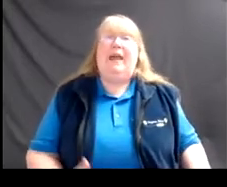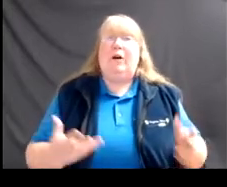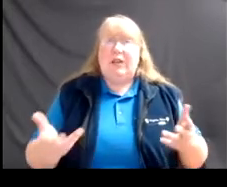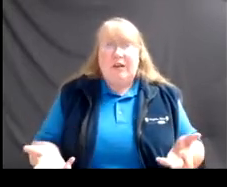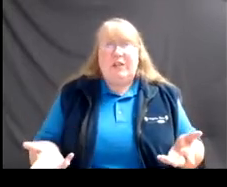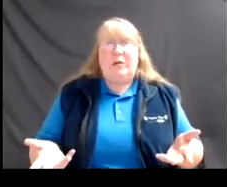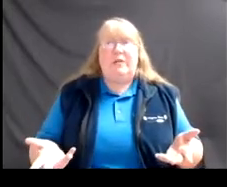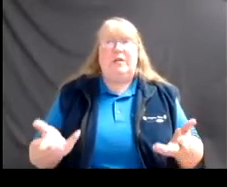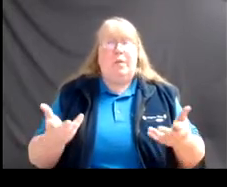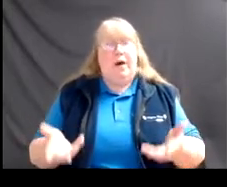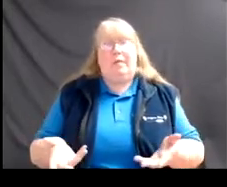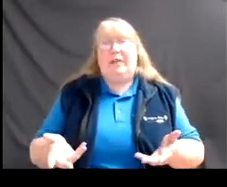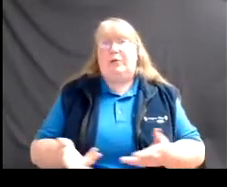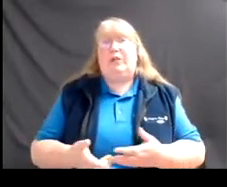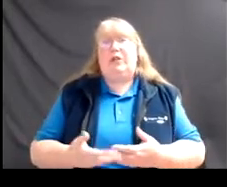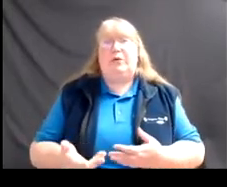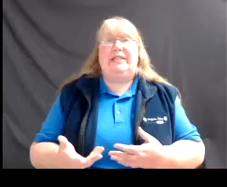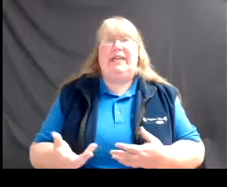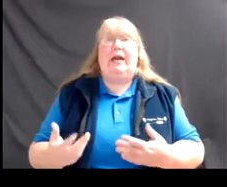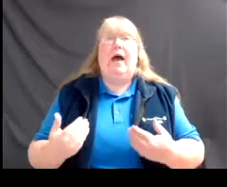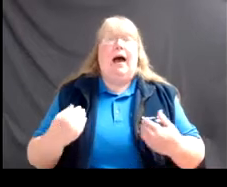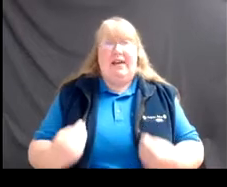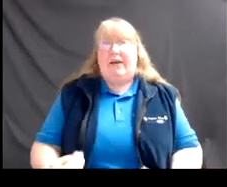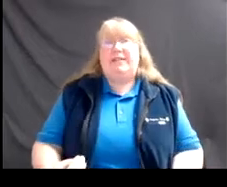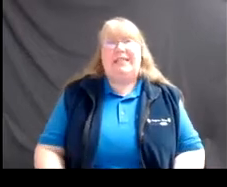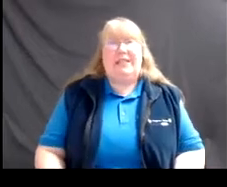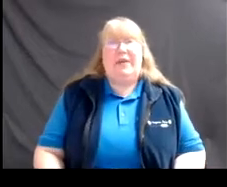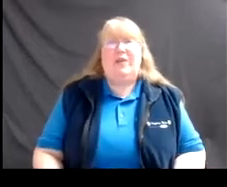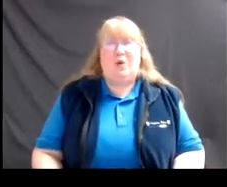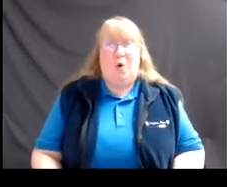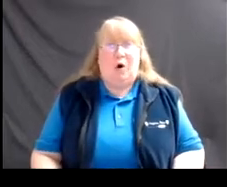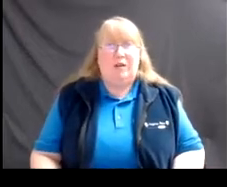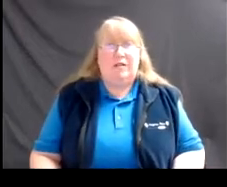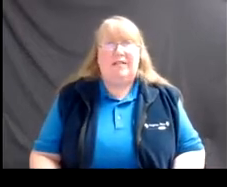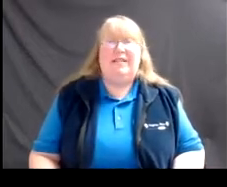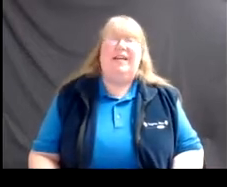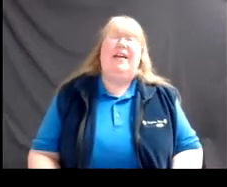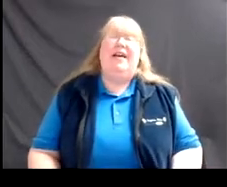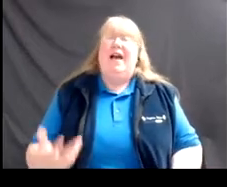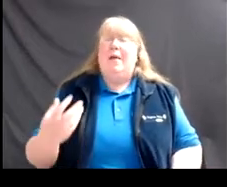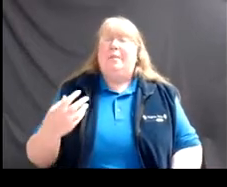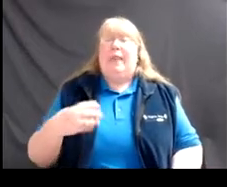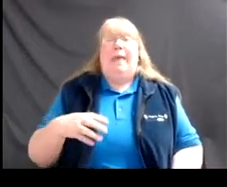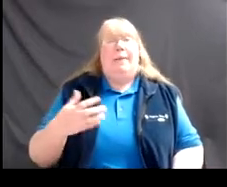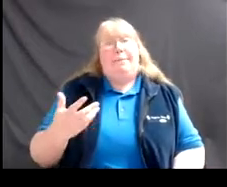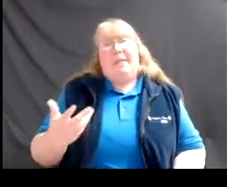Now, a lot of students are probably used to using an FM system in the school. But they